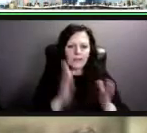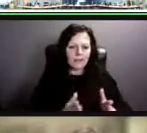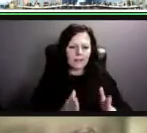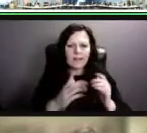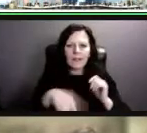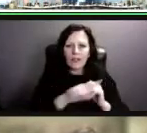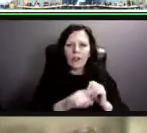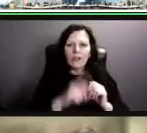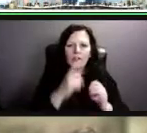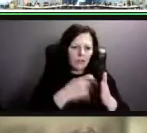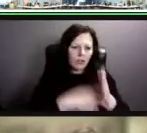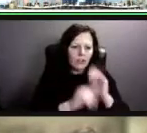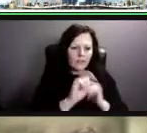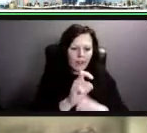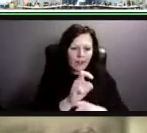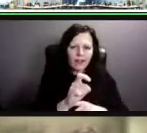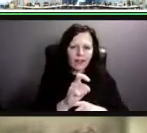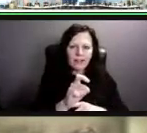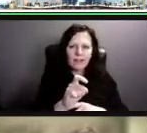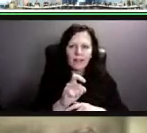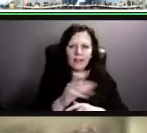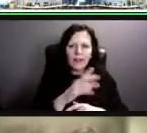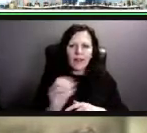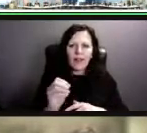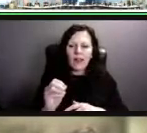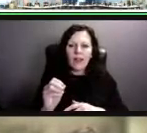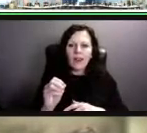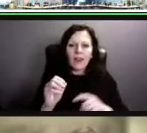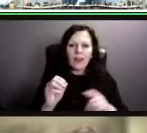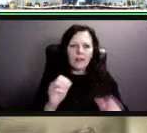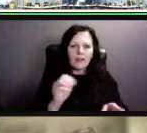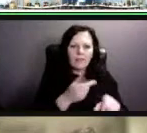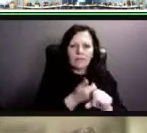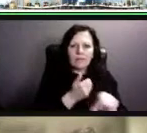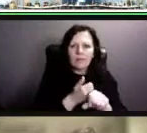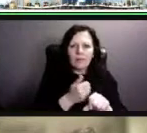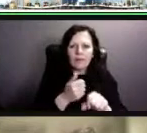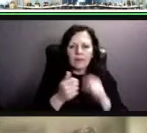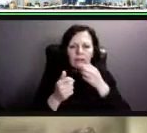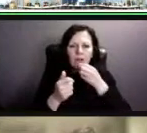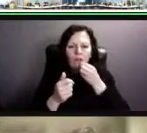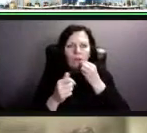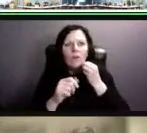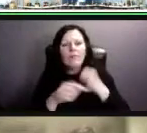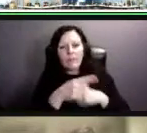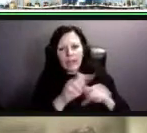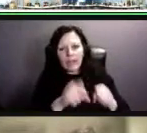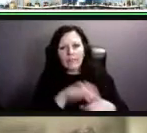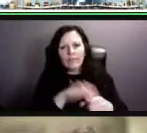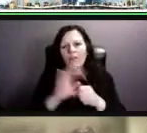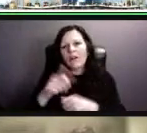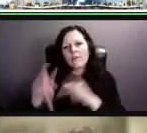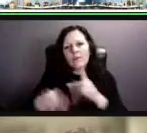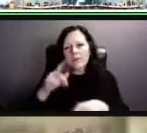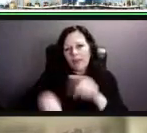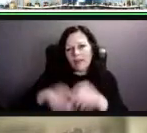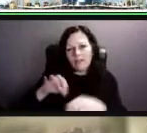FELT IT WAS NOT FAIR FOR THE CITY OF SALEM RESIDENTS TO